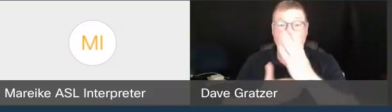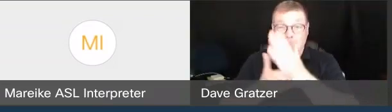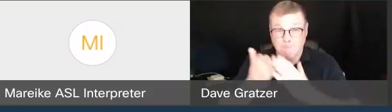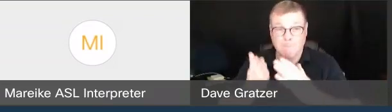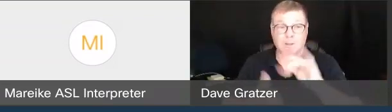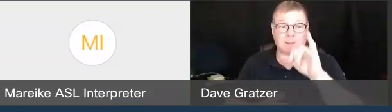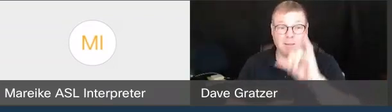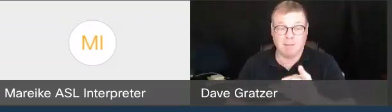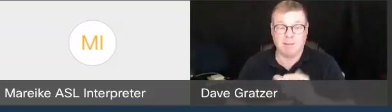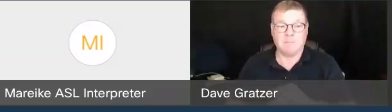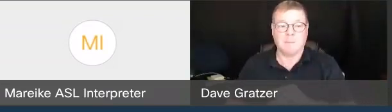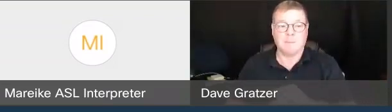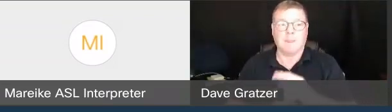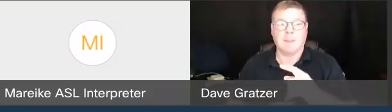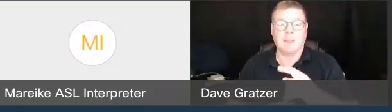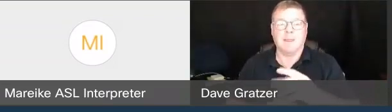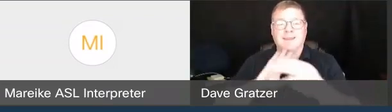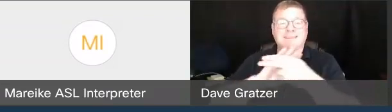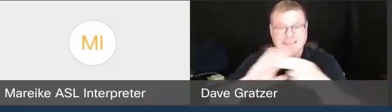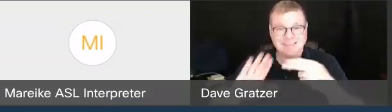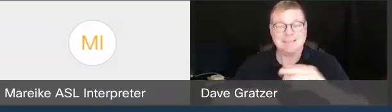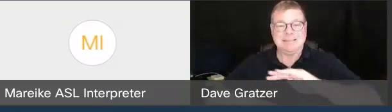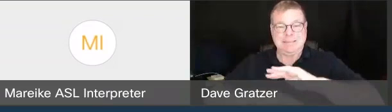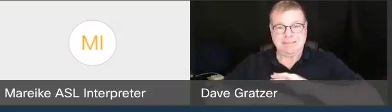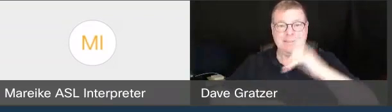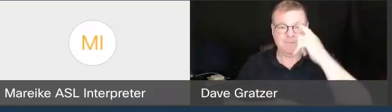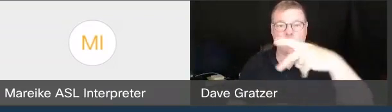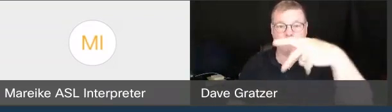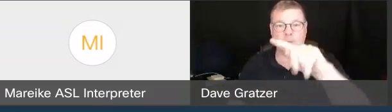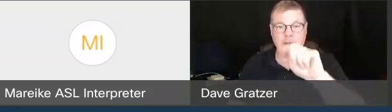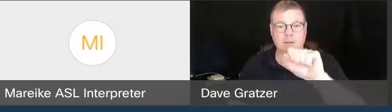sample that met diagnostic criteria for post-traumatic stress disorder and as you can see,